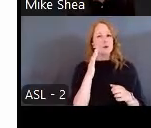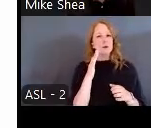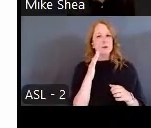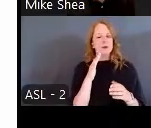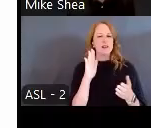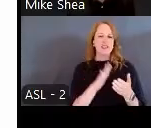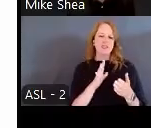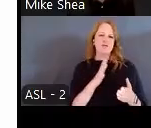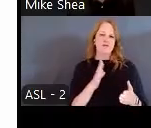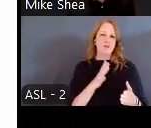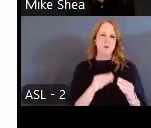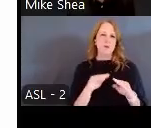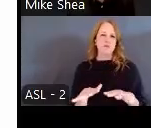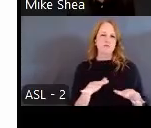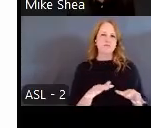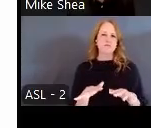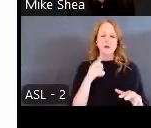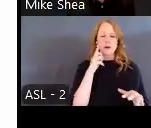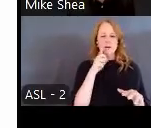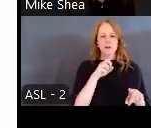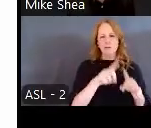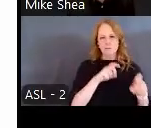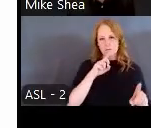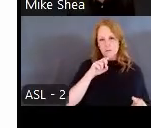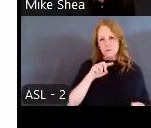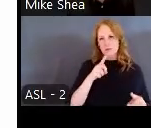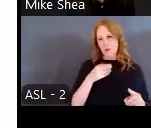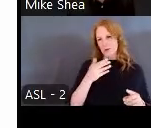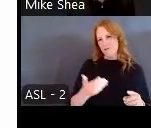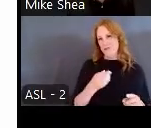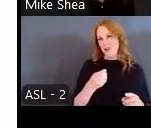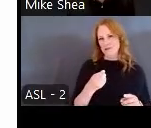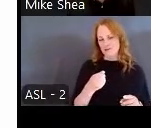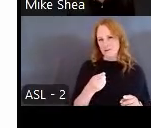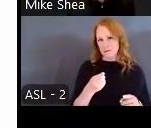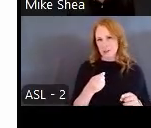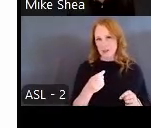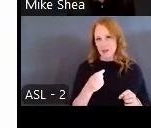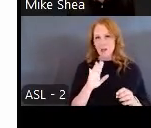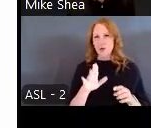setting for the office hours. So, invite you to bring um other questions or discussions or